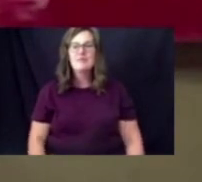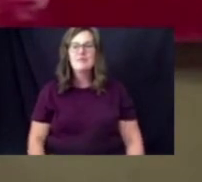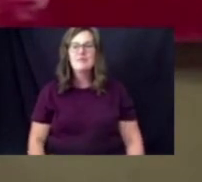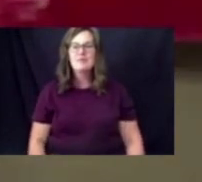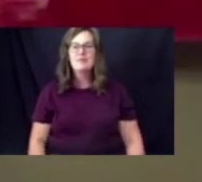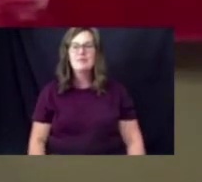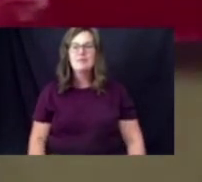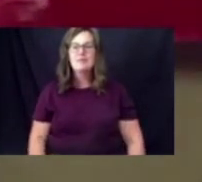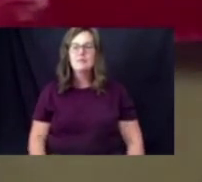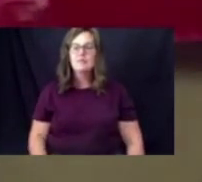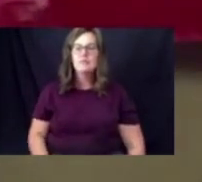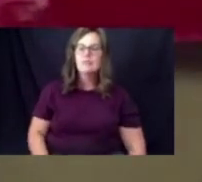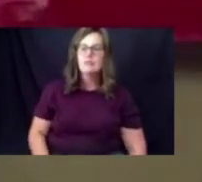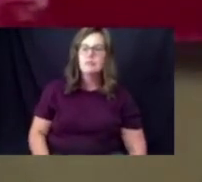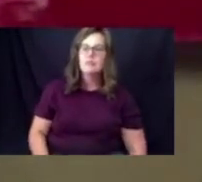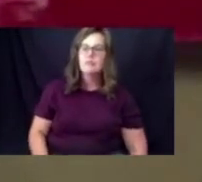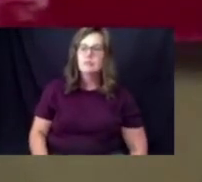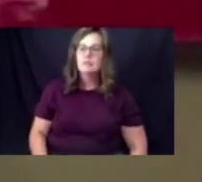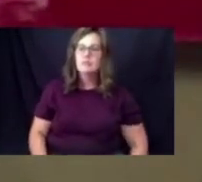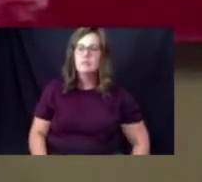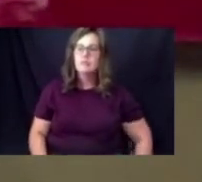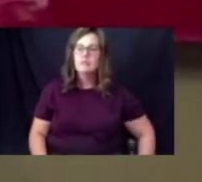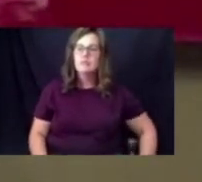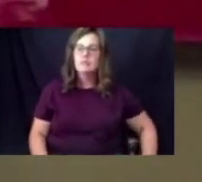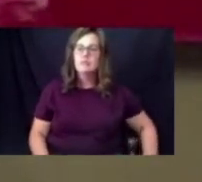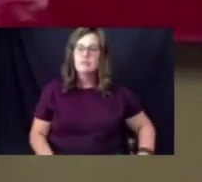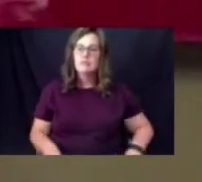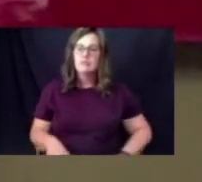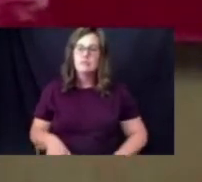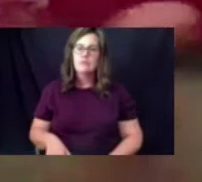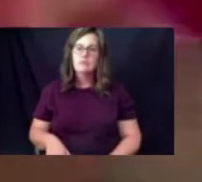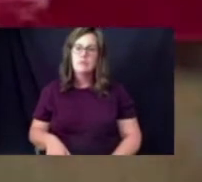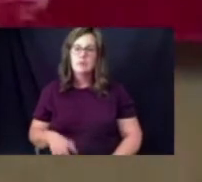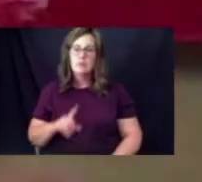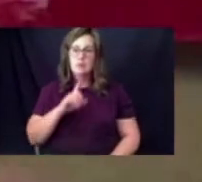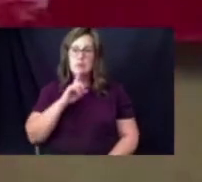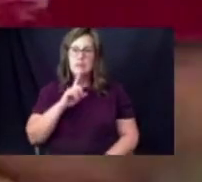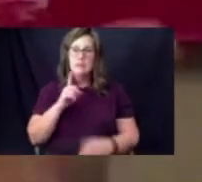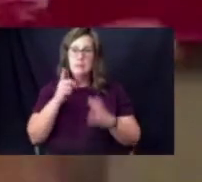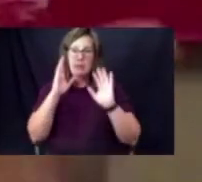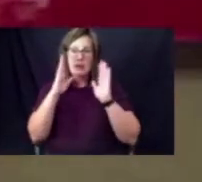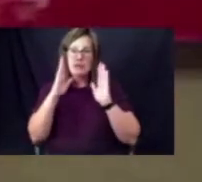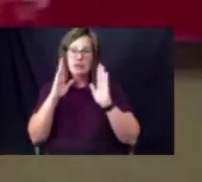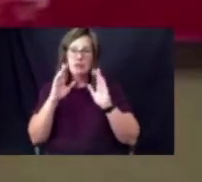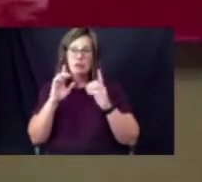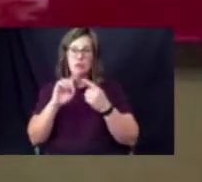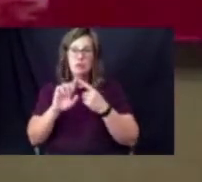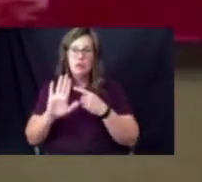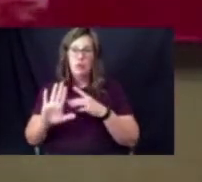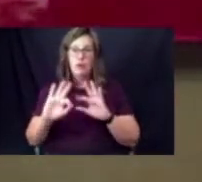i in that regard pay attention to who who your family group is but what lies have you been told